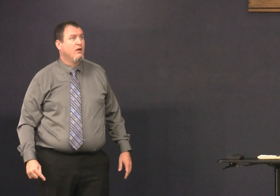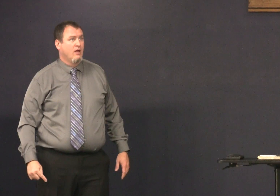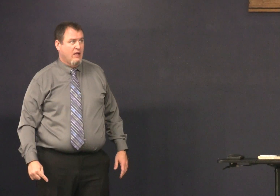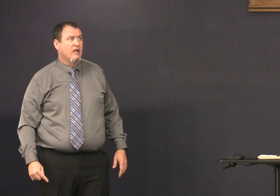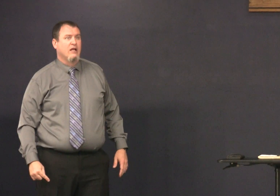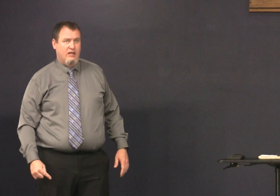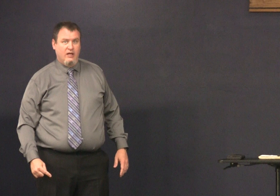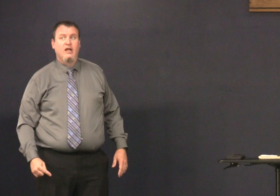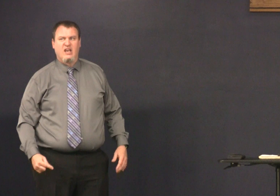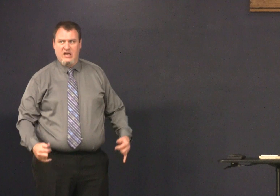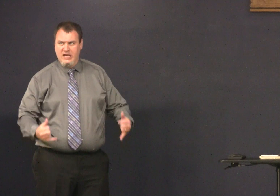foreign